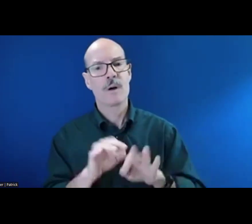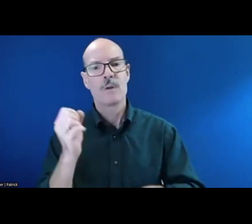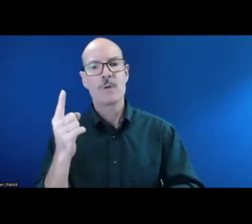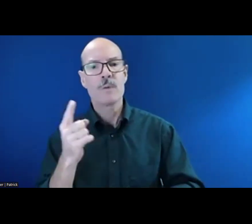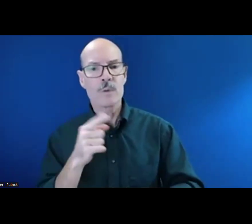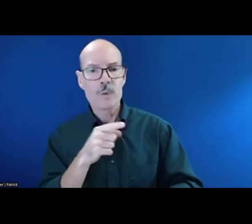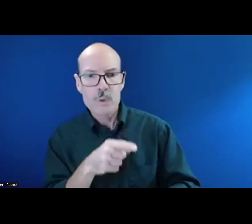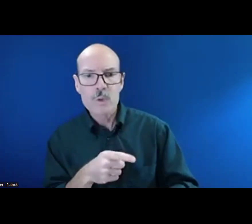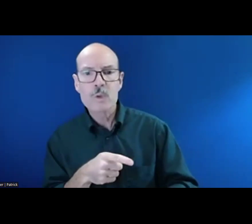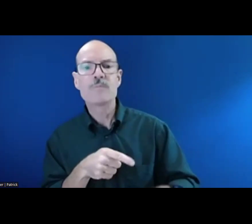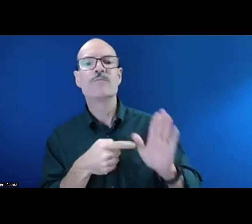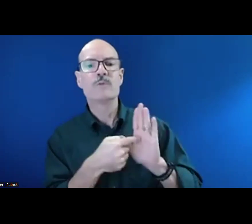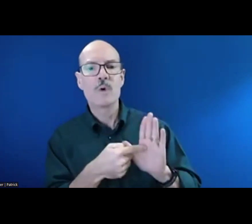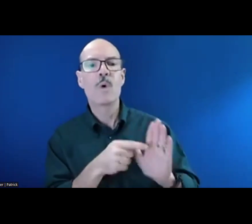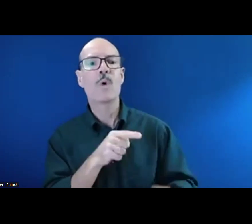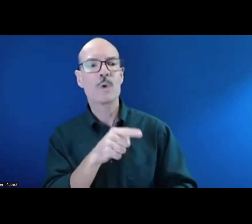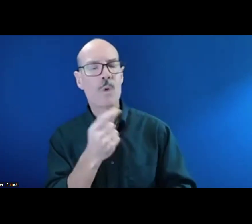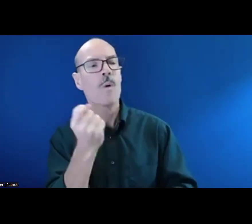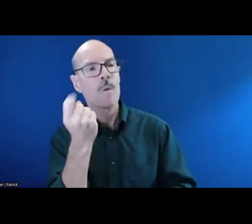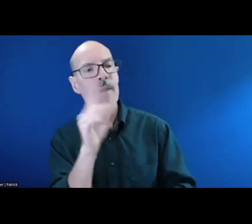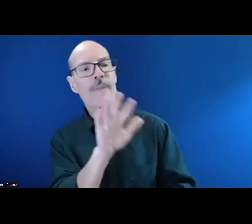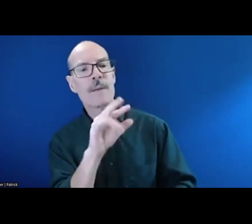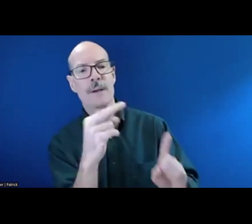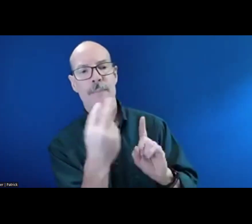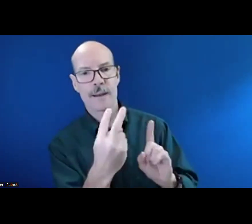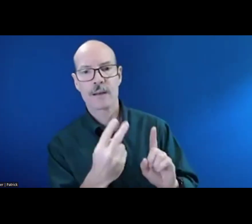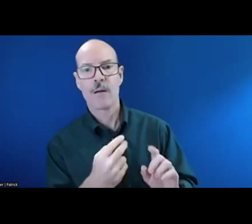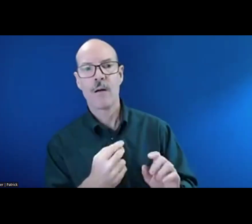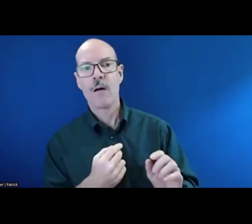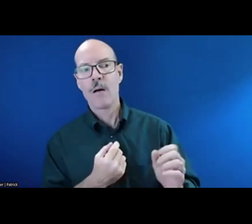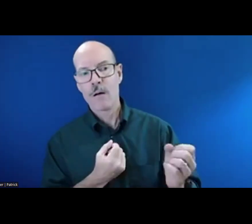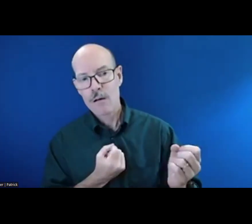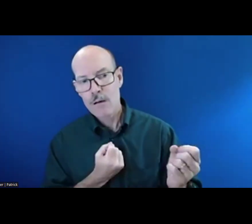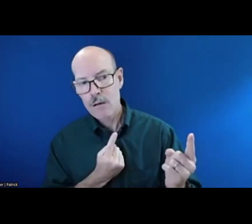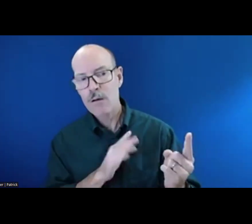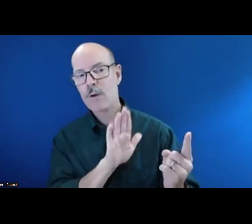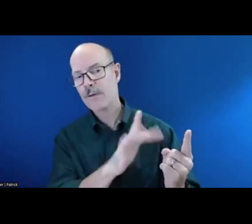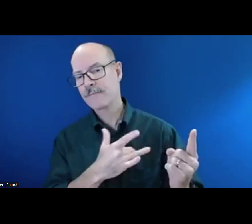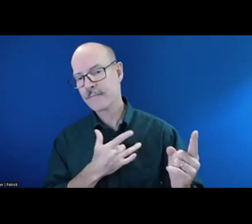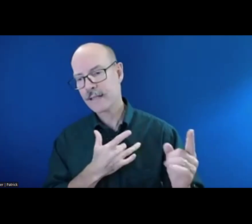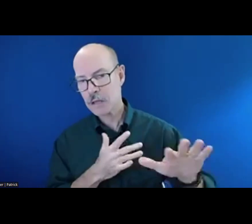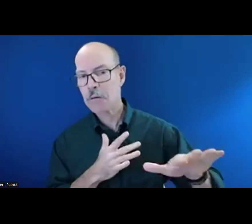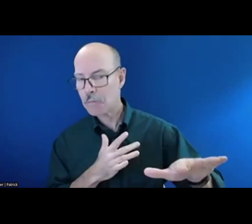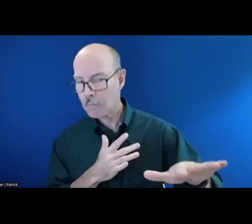If you express empathy to the other family members, that may sort of diminish some of the tension.